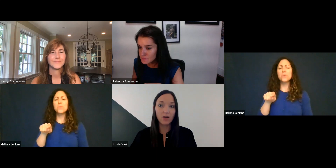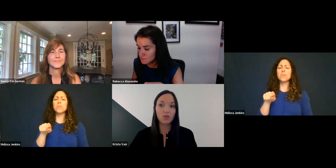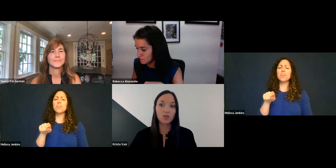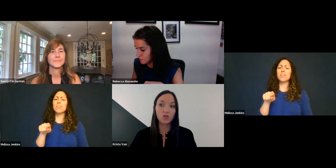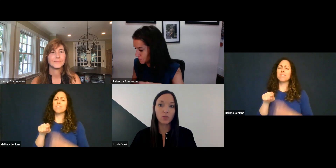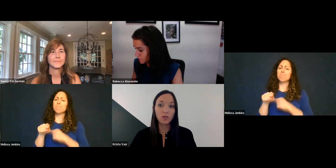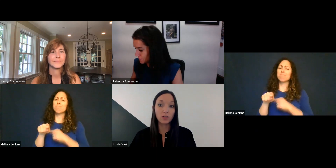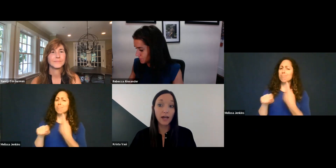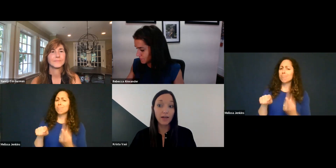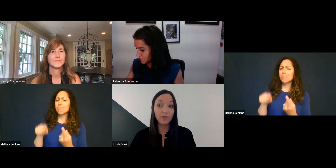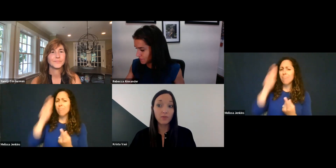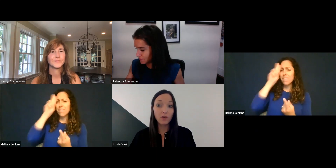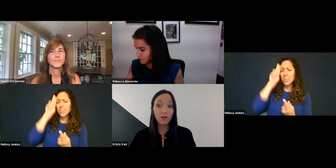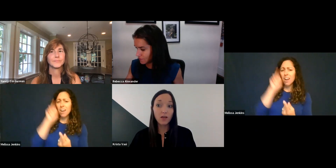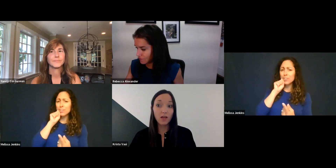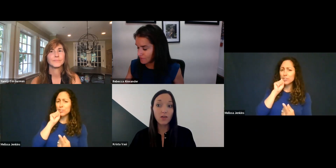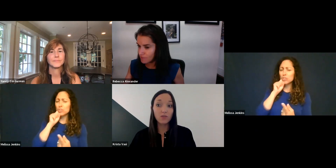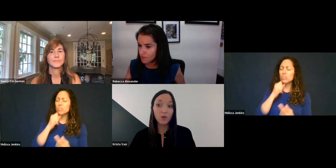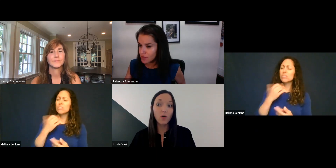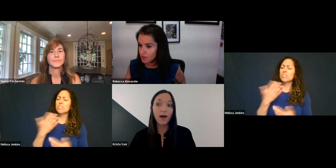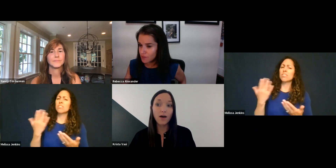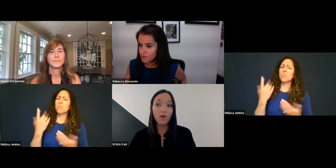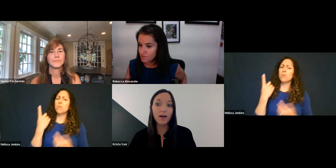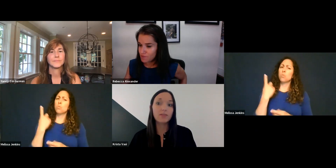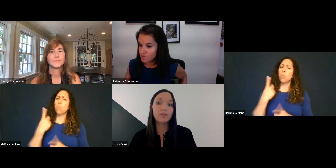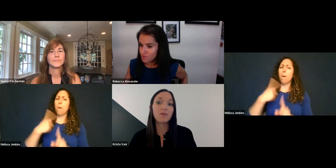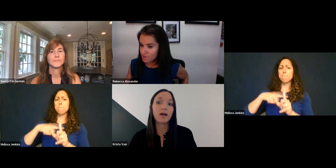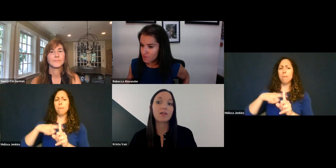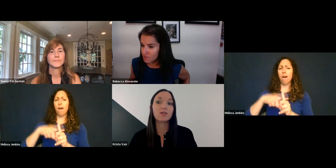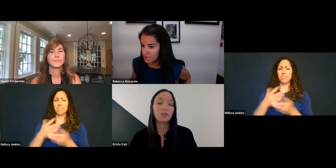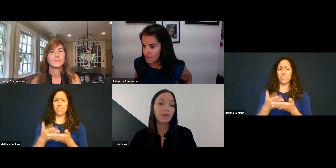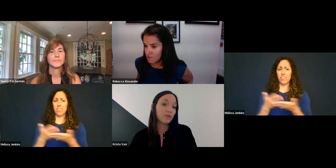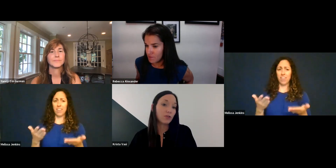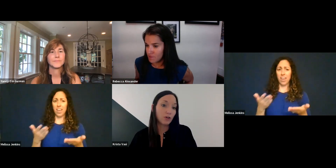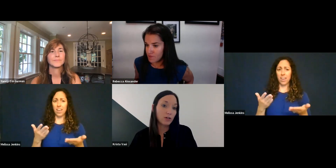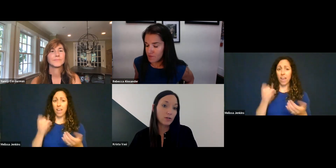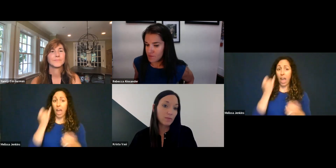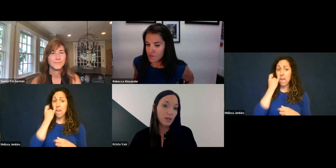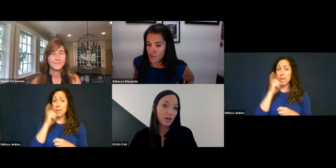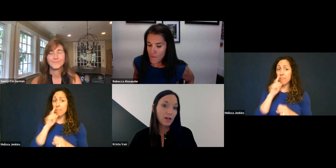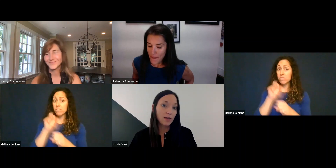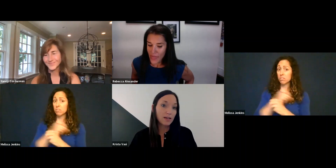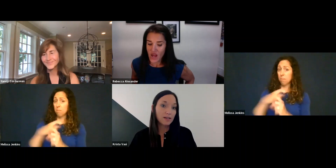Usher syndrome in your life? If so how has it impacted your life for the good?